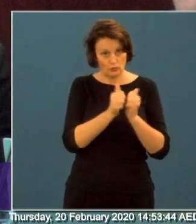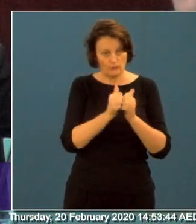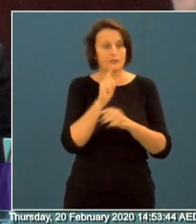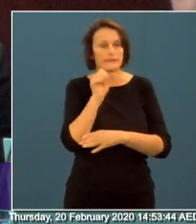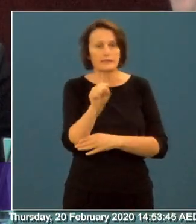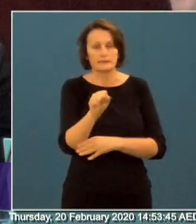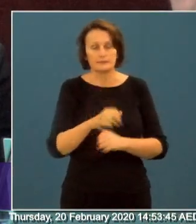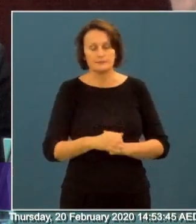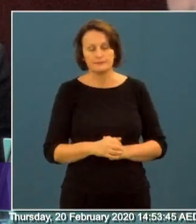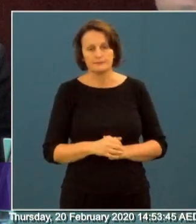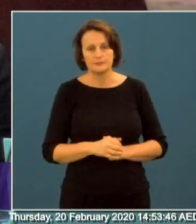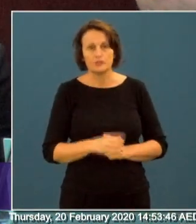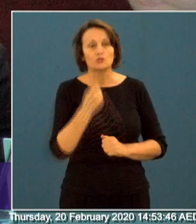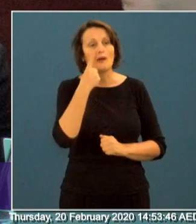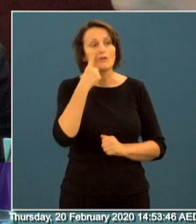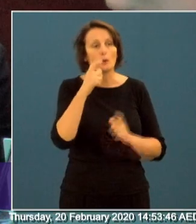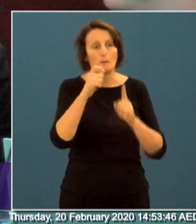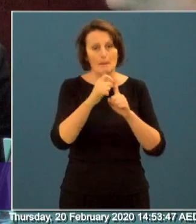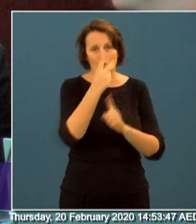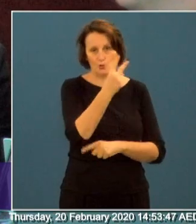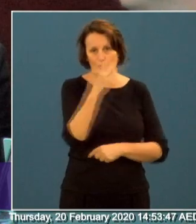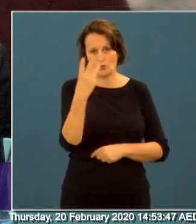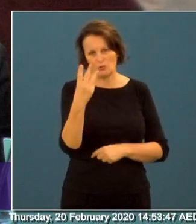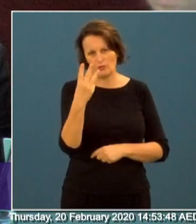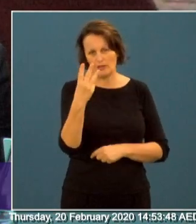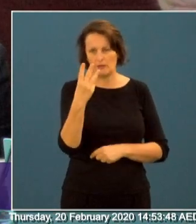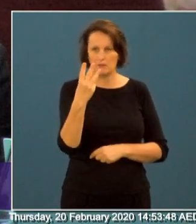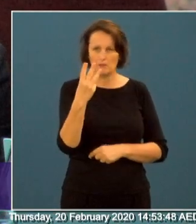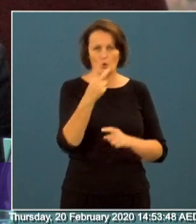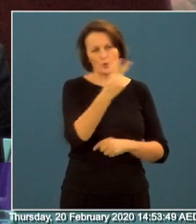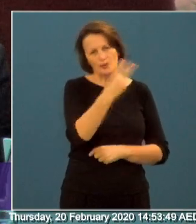And if we could turn to page 23 or 24,